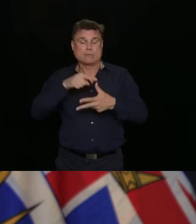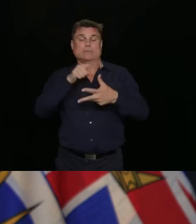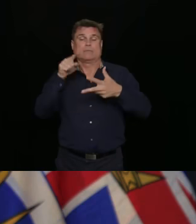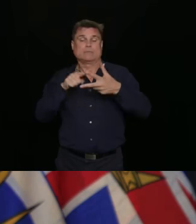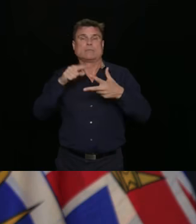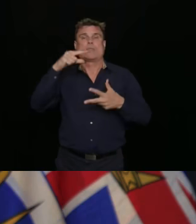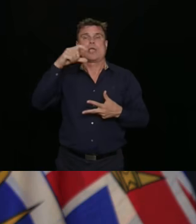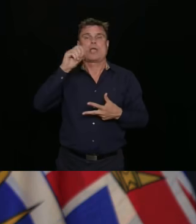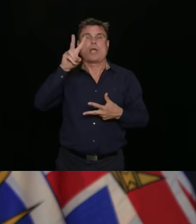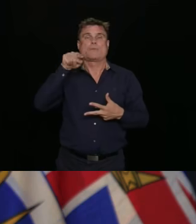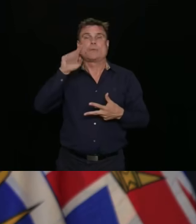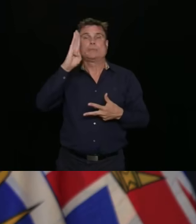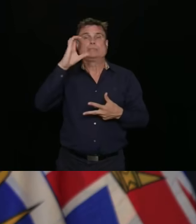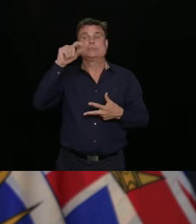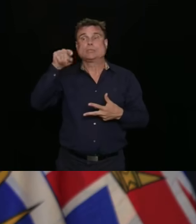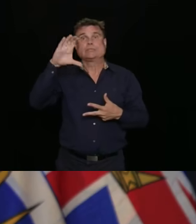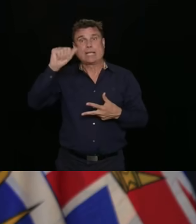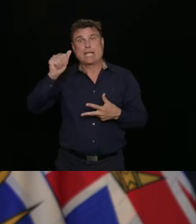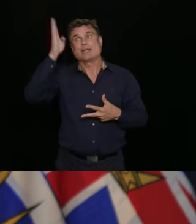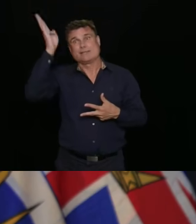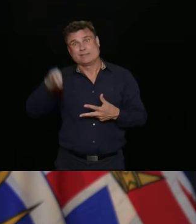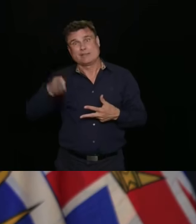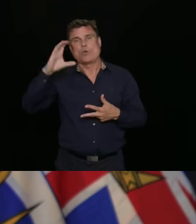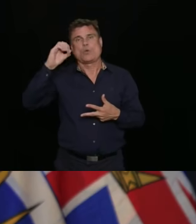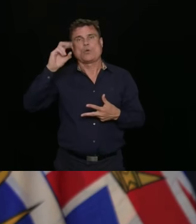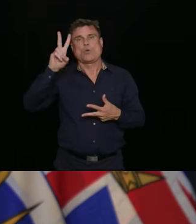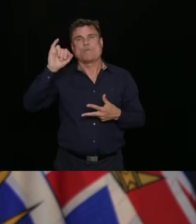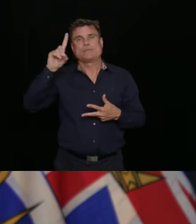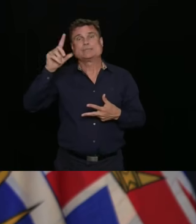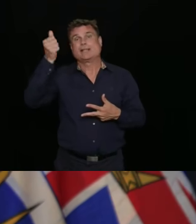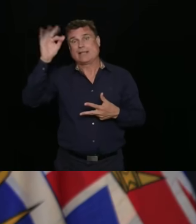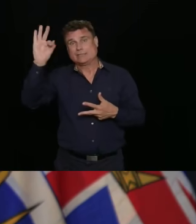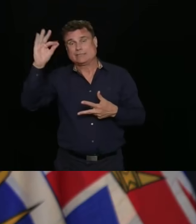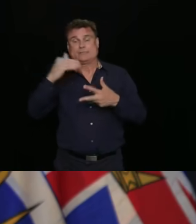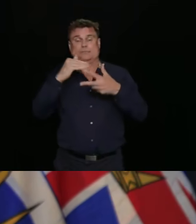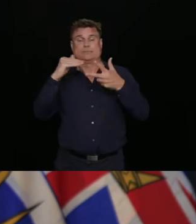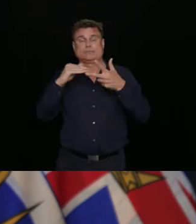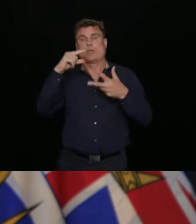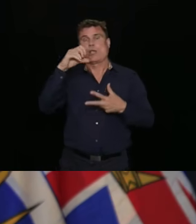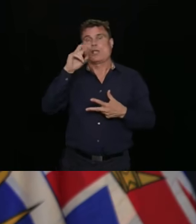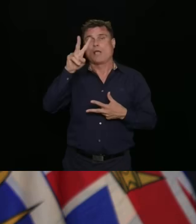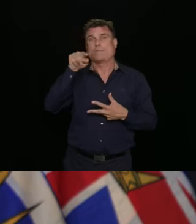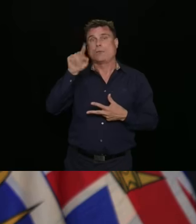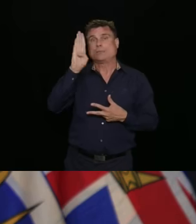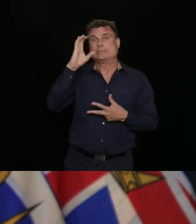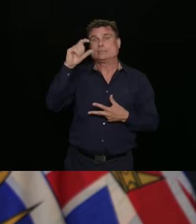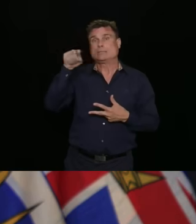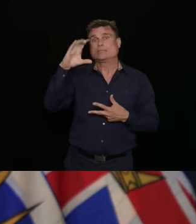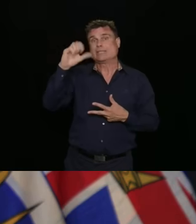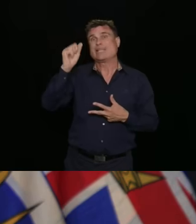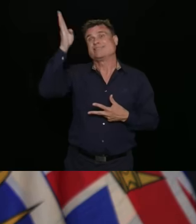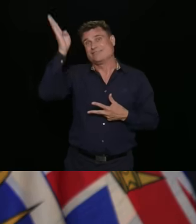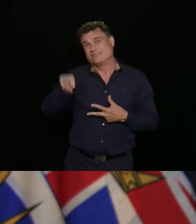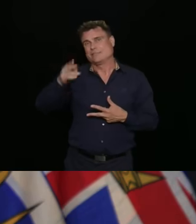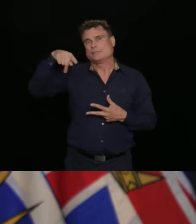you mentioned about the super-spreader, but on the level of 0 to 100, where is